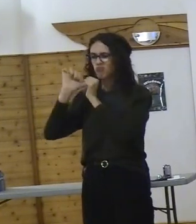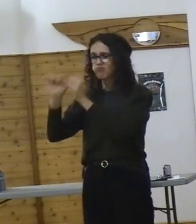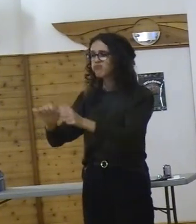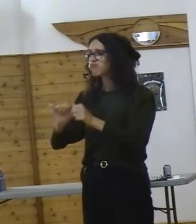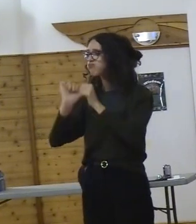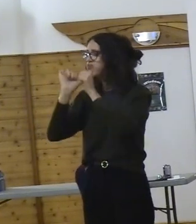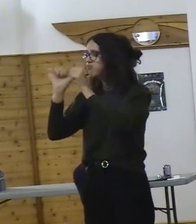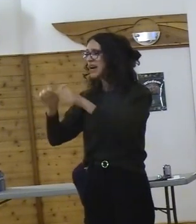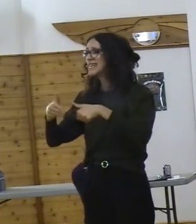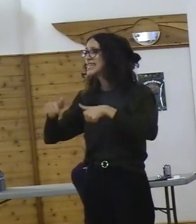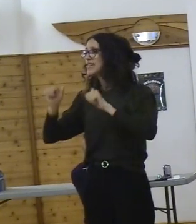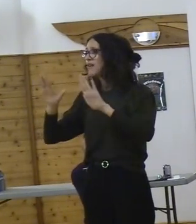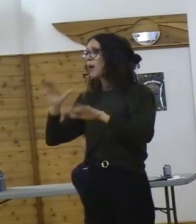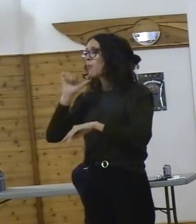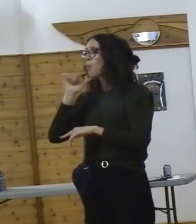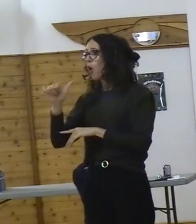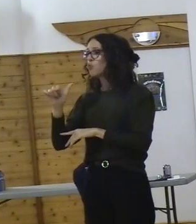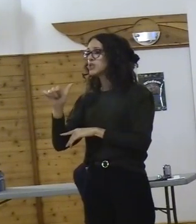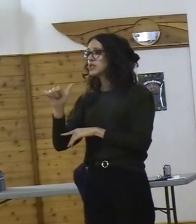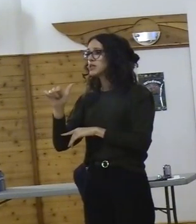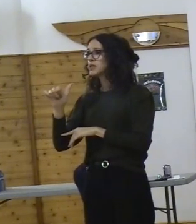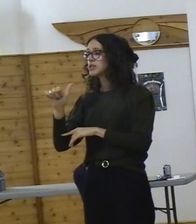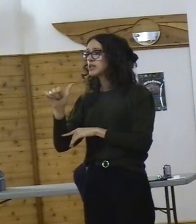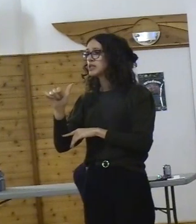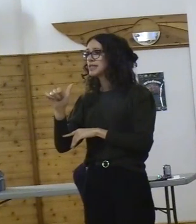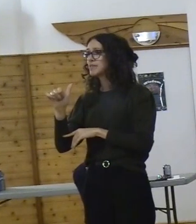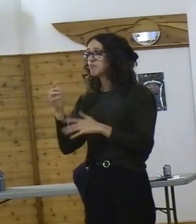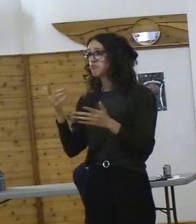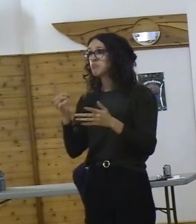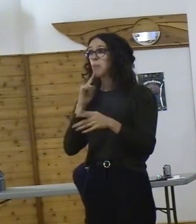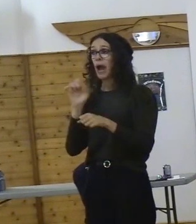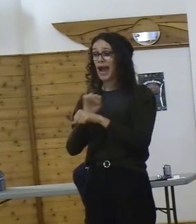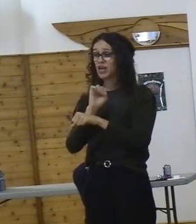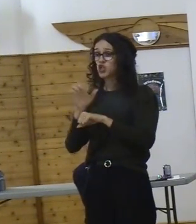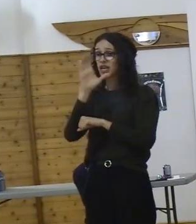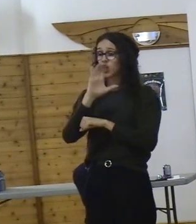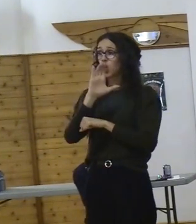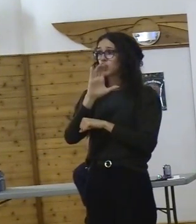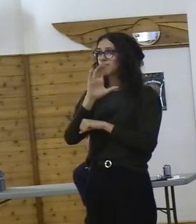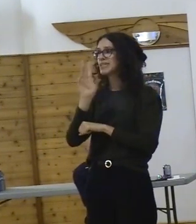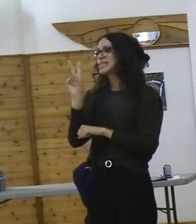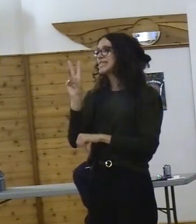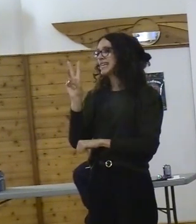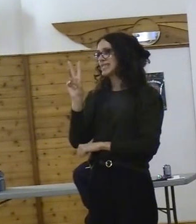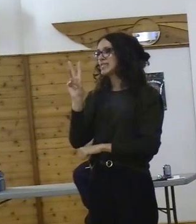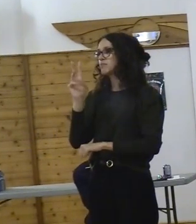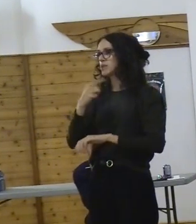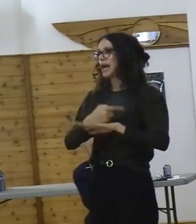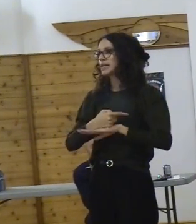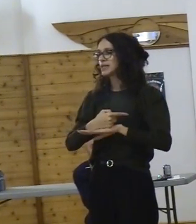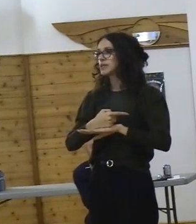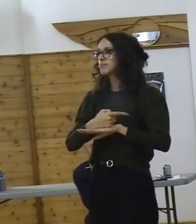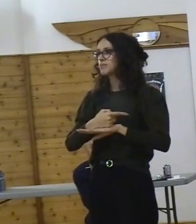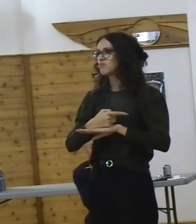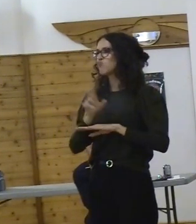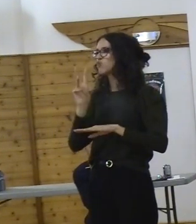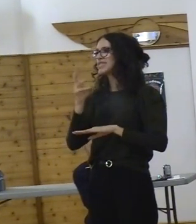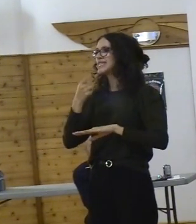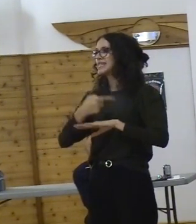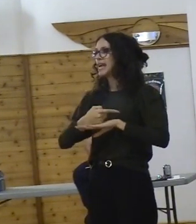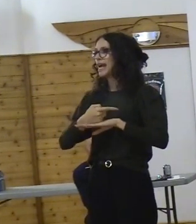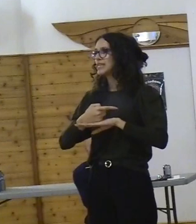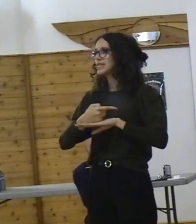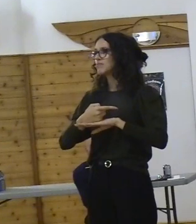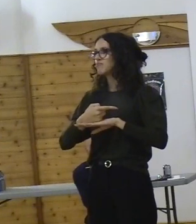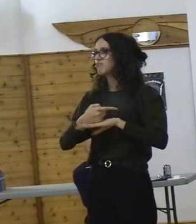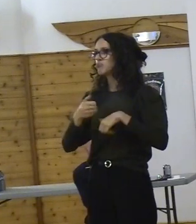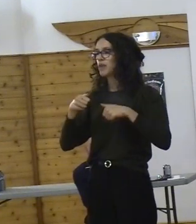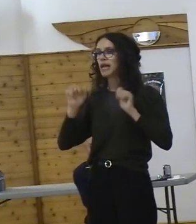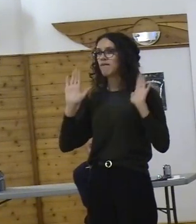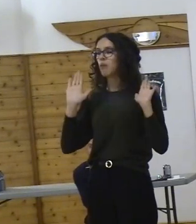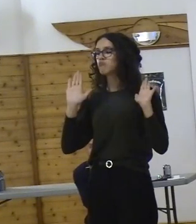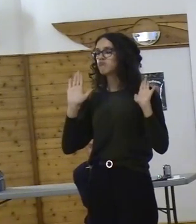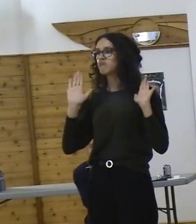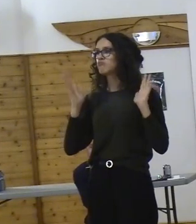And we were celebrating Tanya's birthday when they told us that they're not searching anymore.